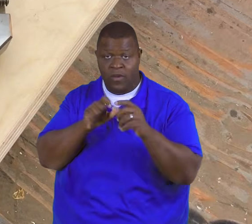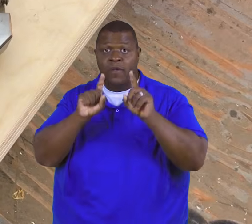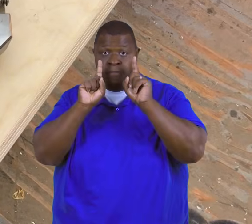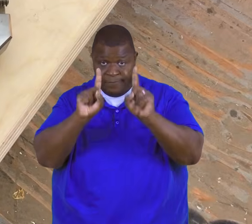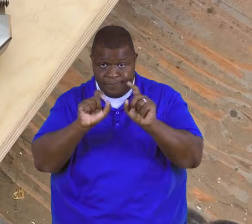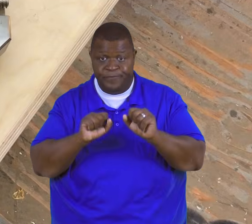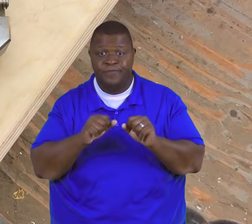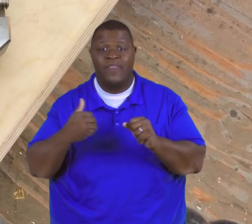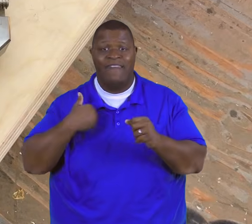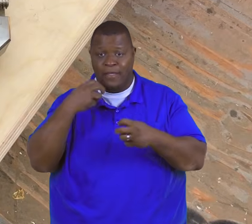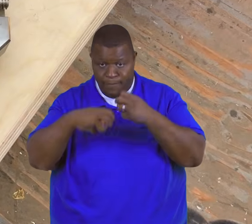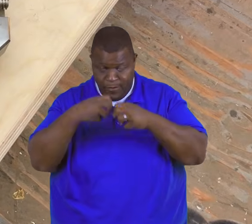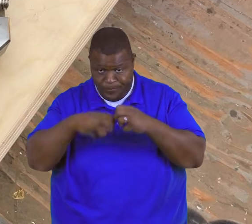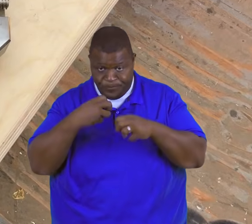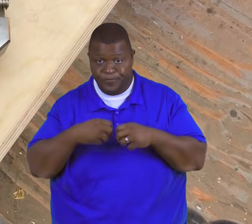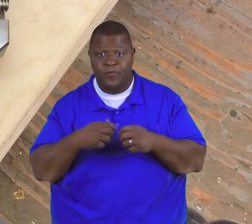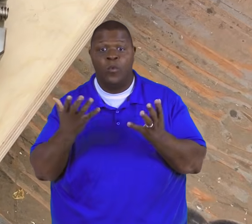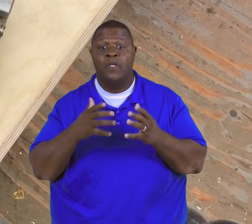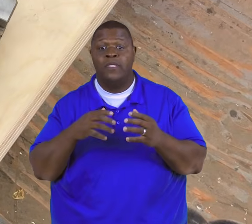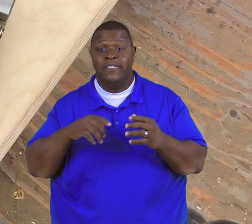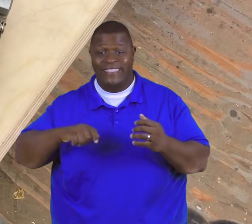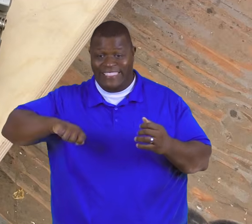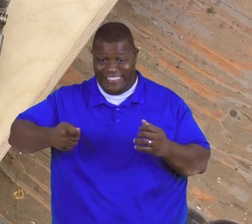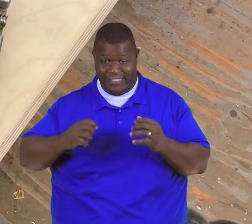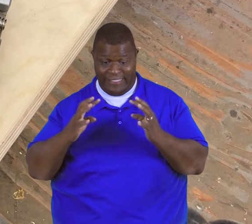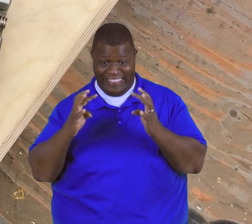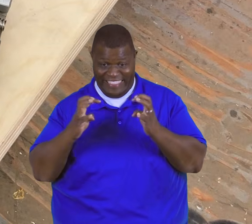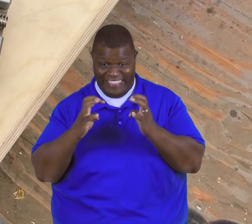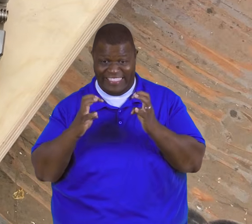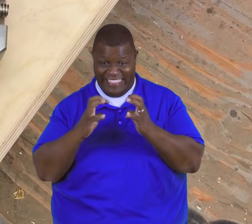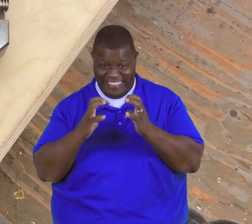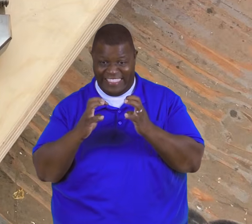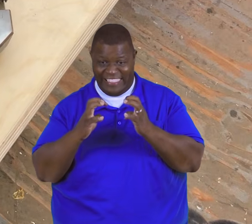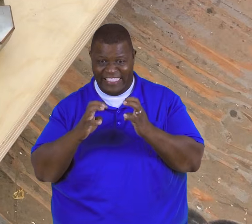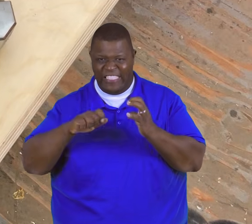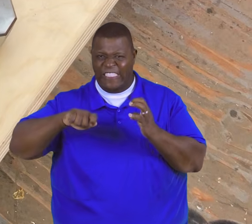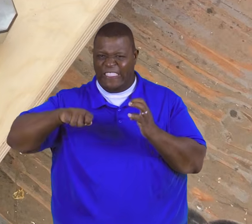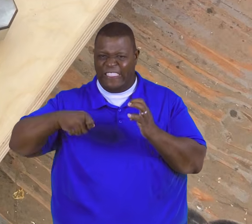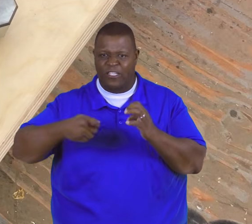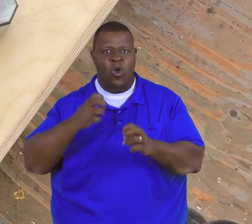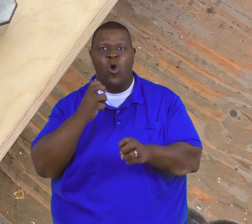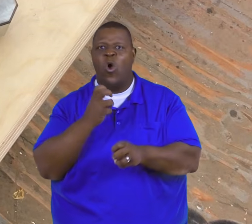However, there's a couple of issues. One is that the harder you push on it, the more it resists, and that is not good,